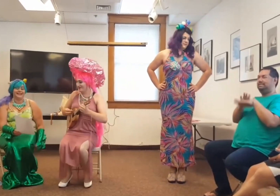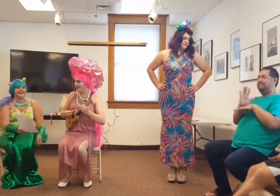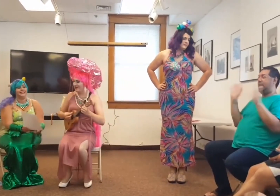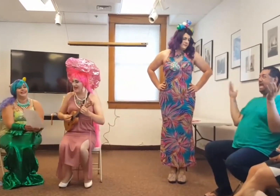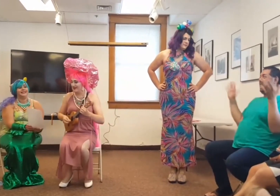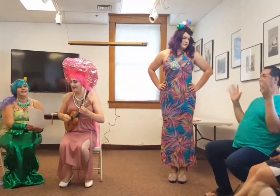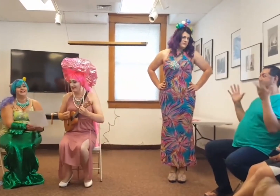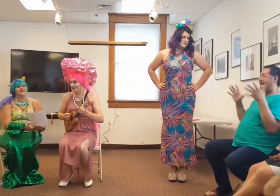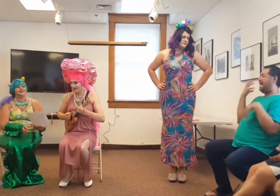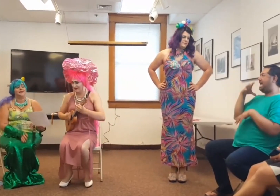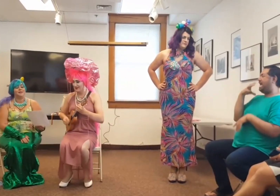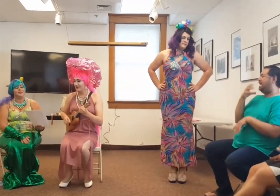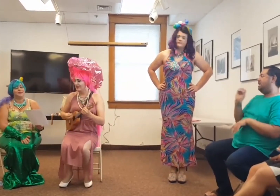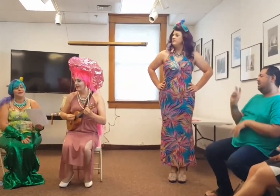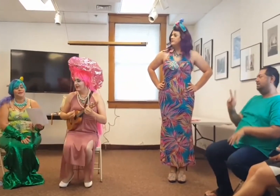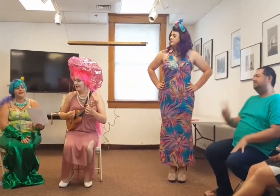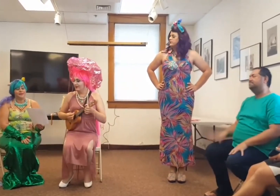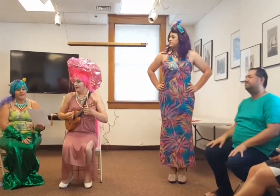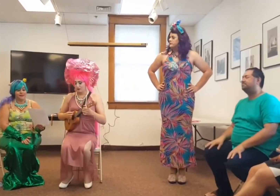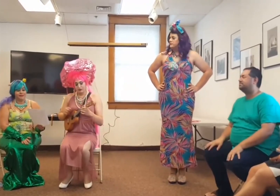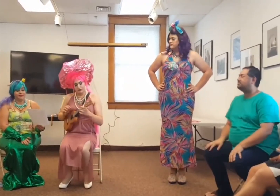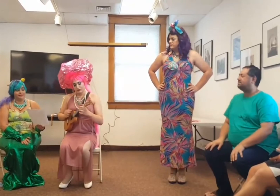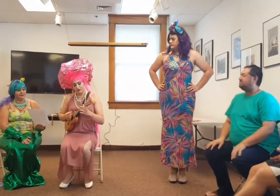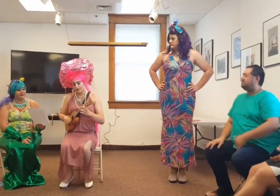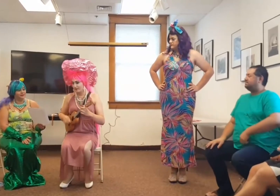Okay.